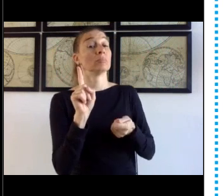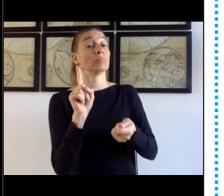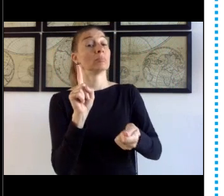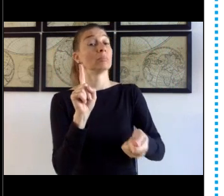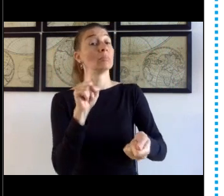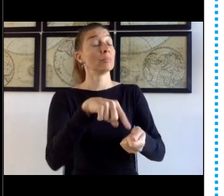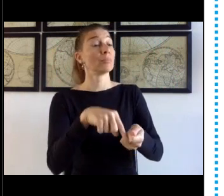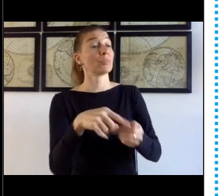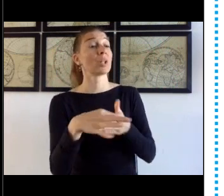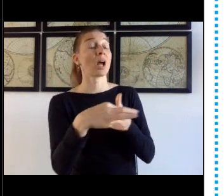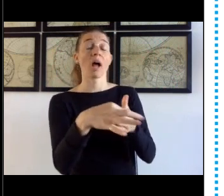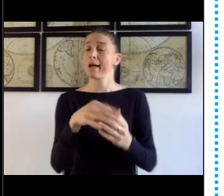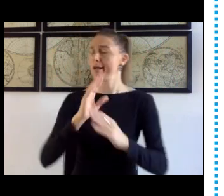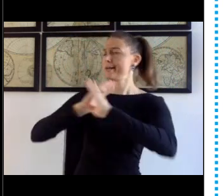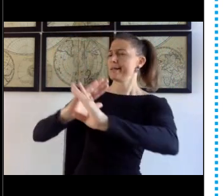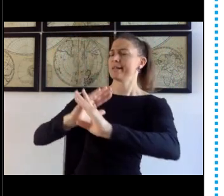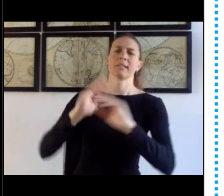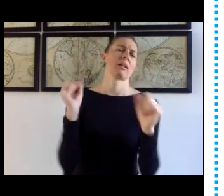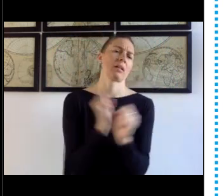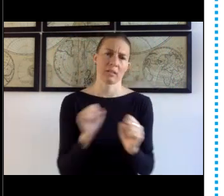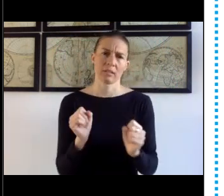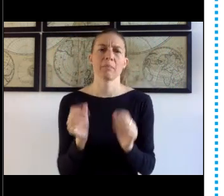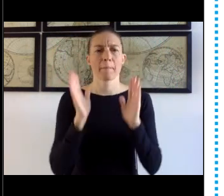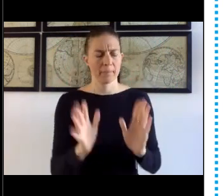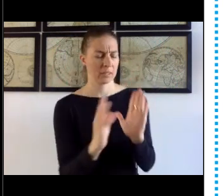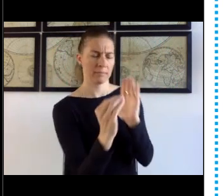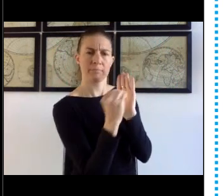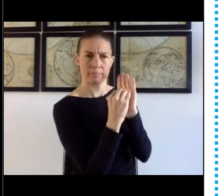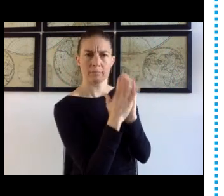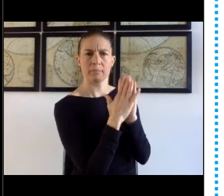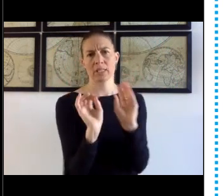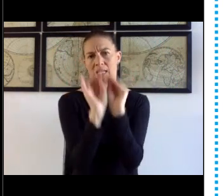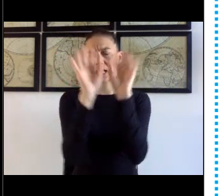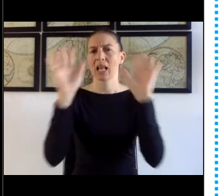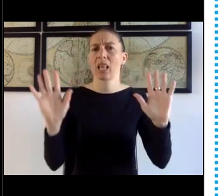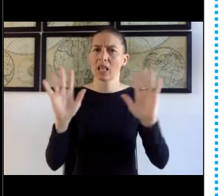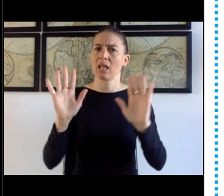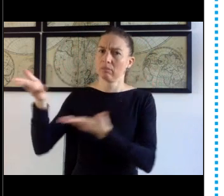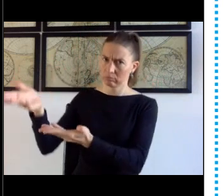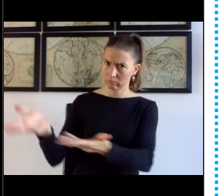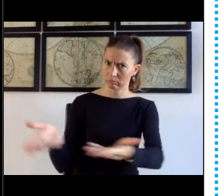There are a lot of issues to address but this is our priority